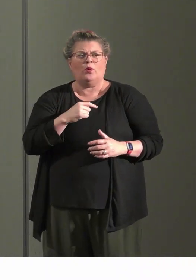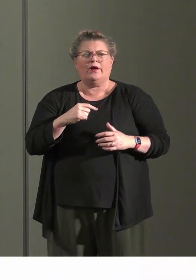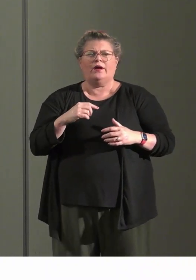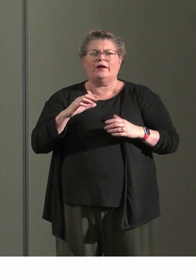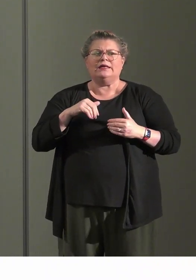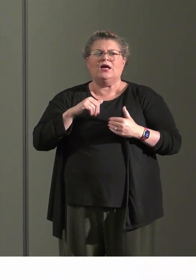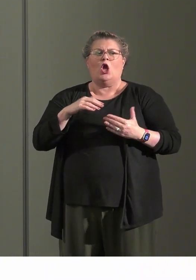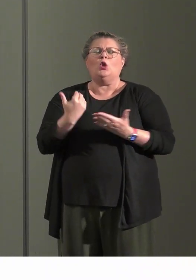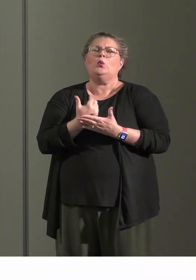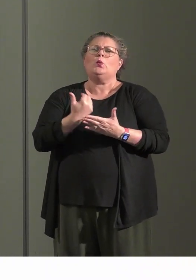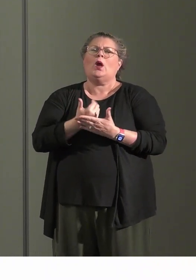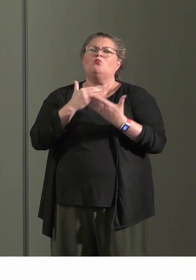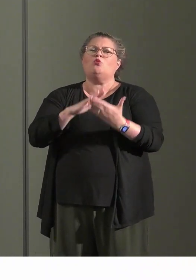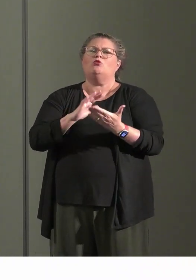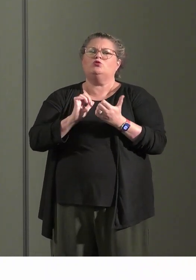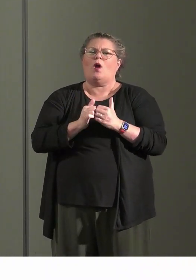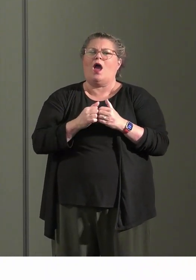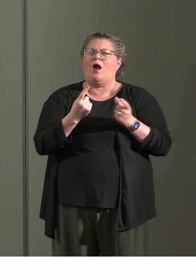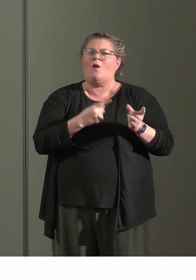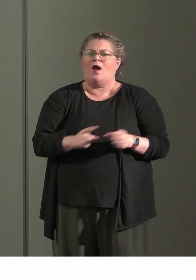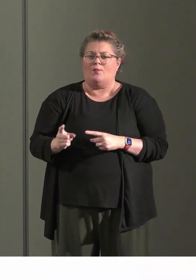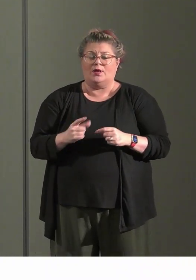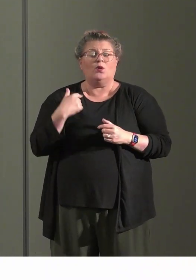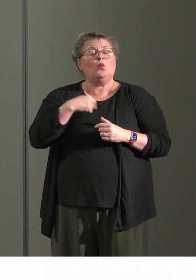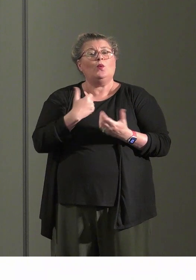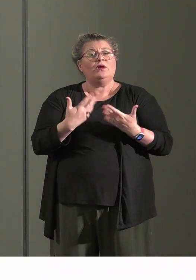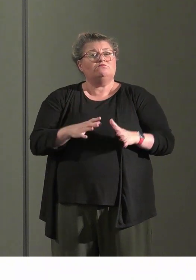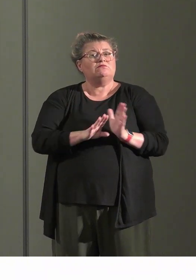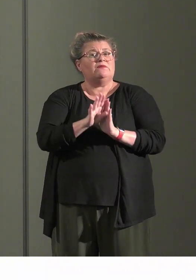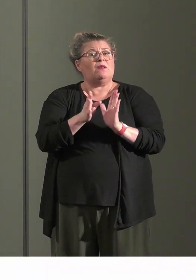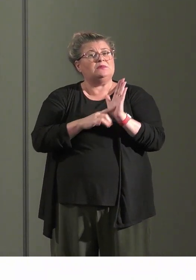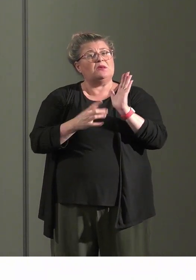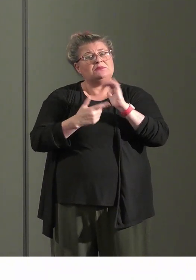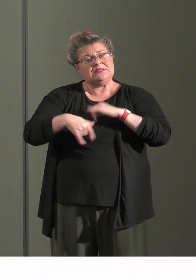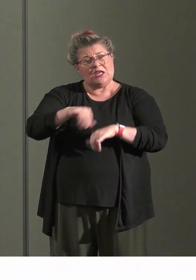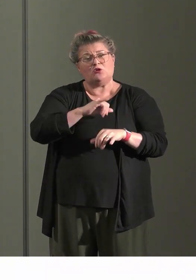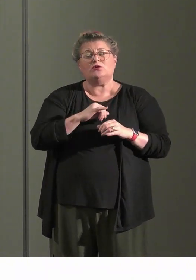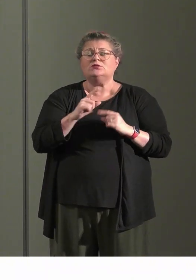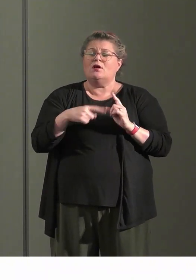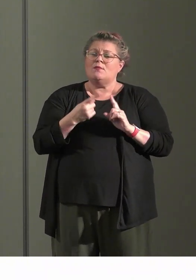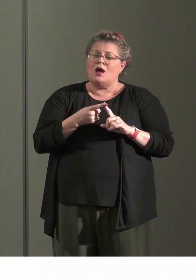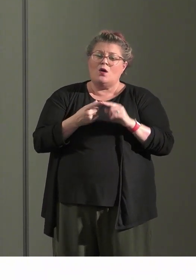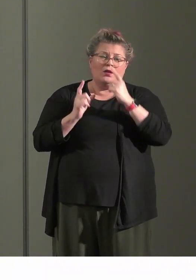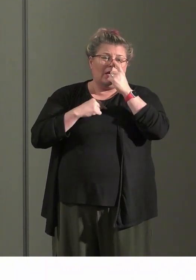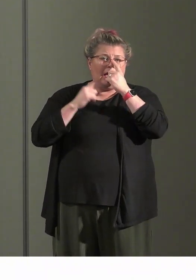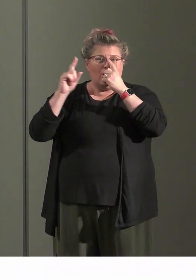to happen. We zem standards with the intention that we could go to the administrator and say